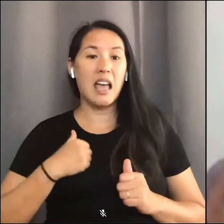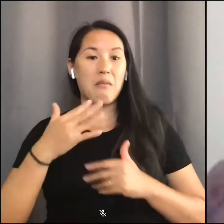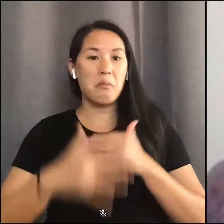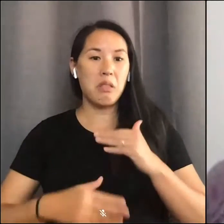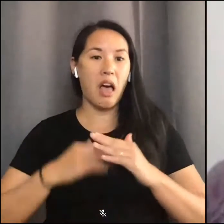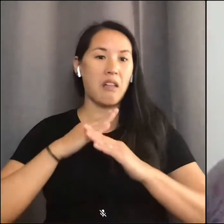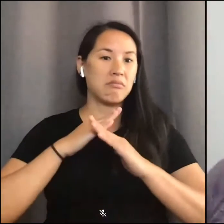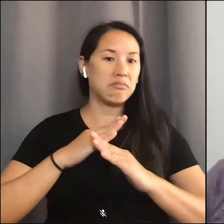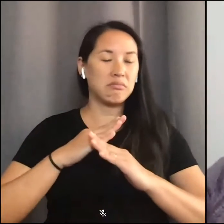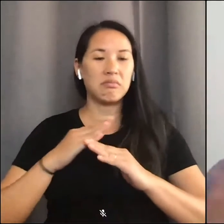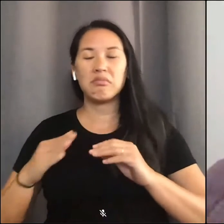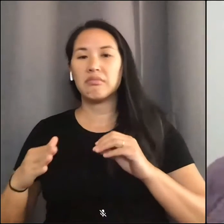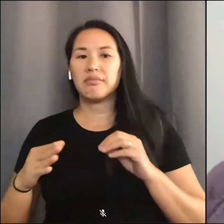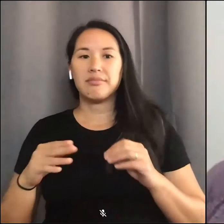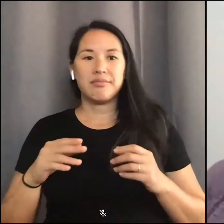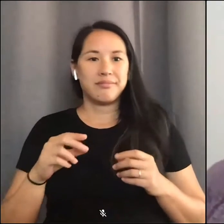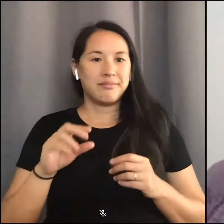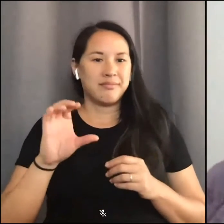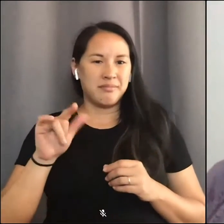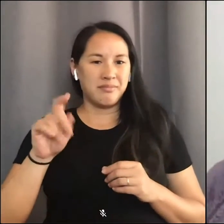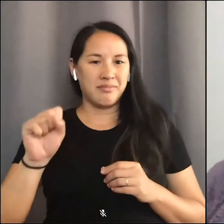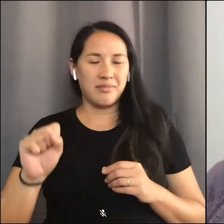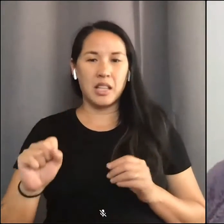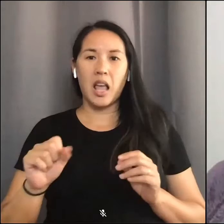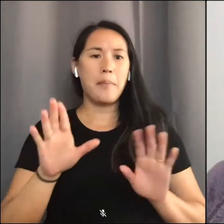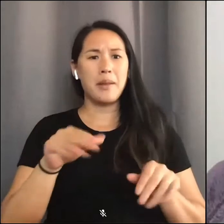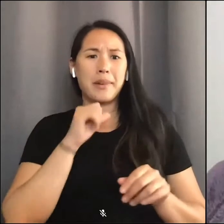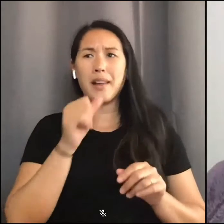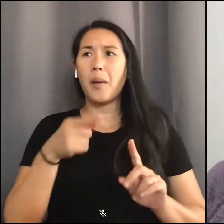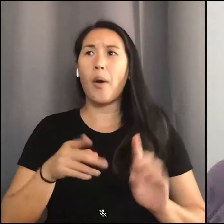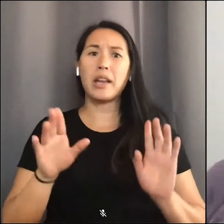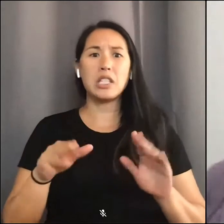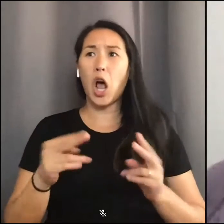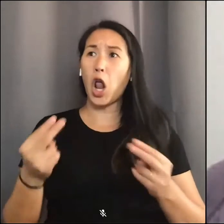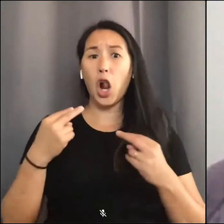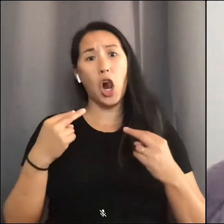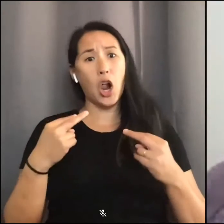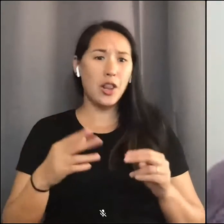flippant not to be like hey look at me but really to understand like everybody has something that's